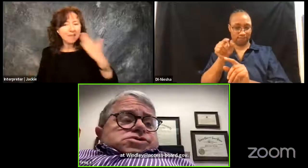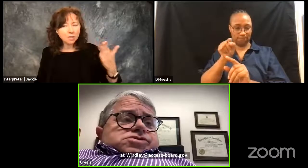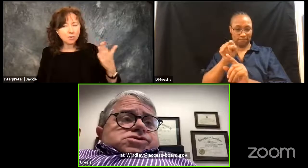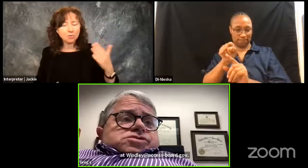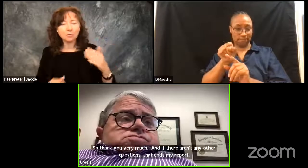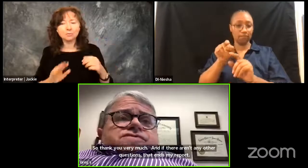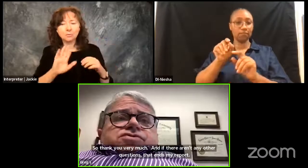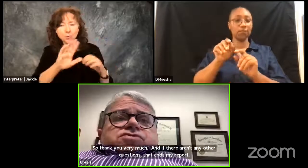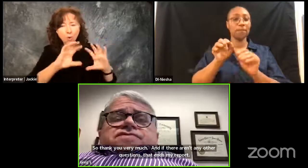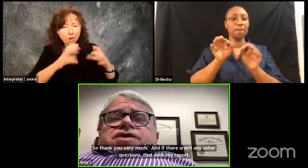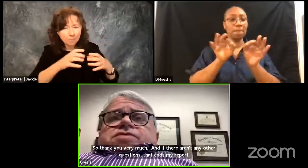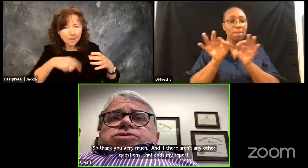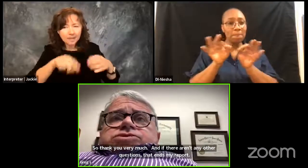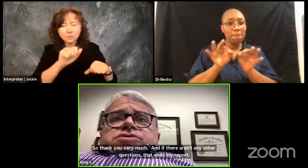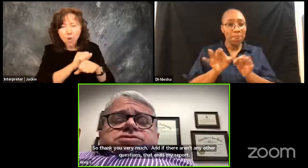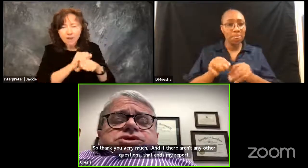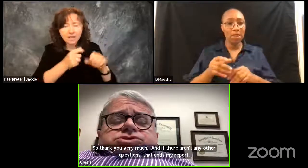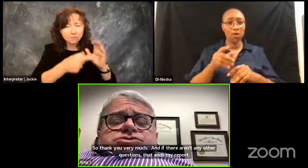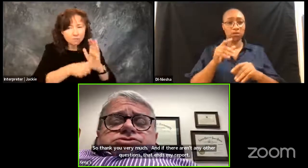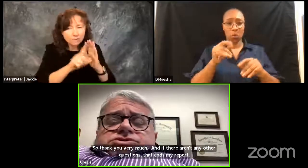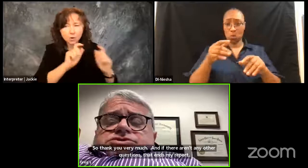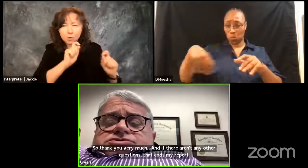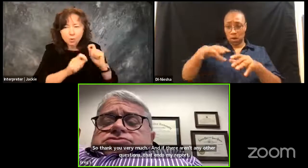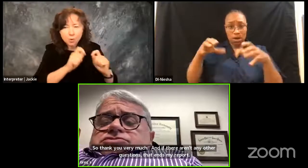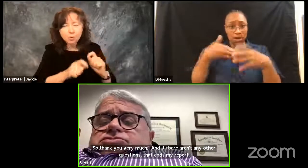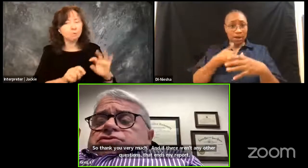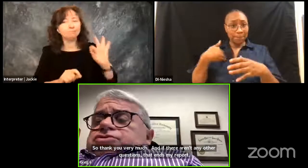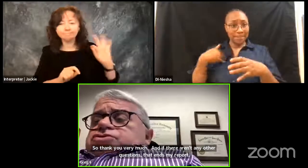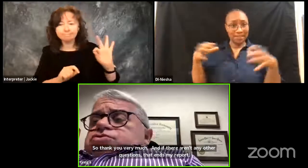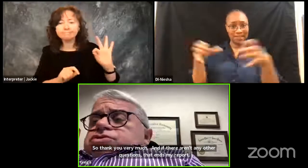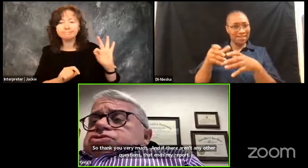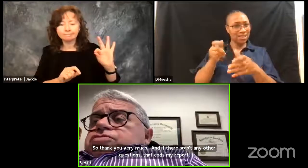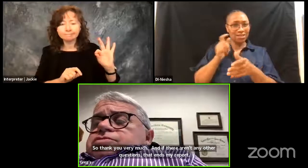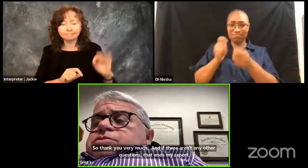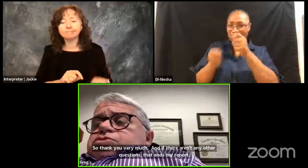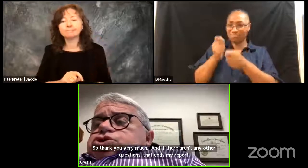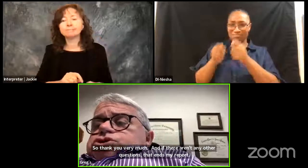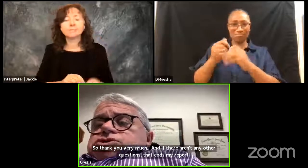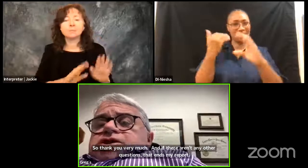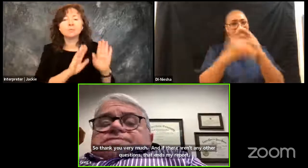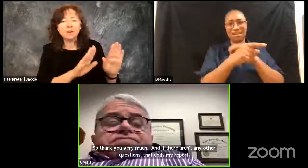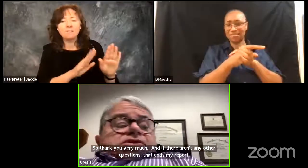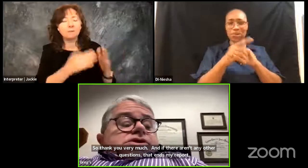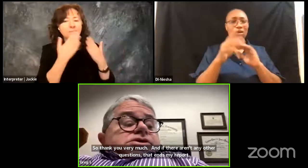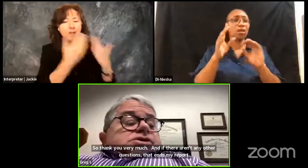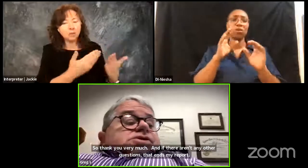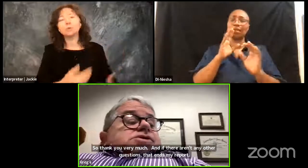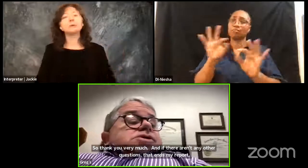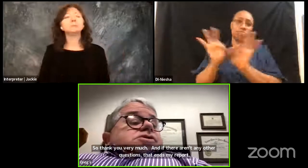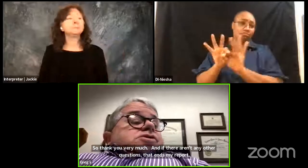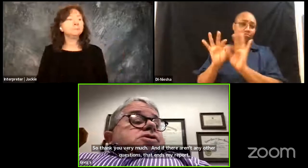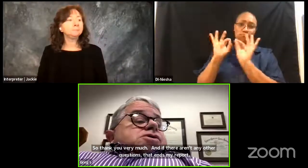The review of that was excellent earlier this week, so we appreciate that.